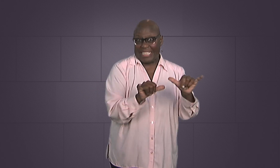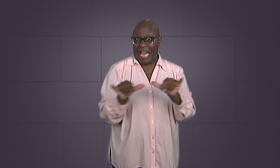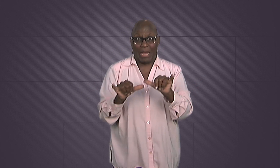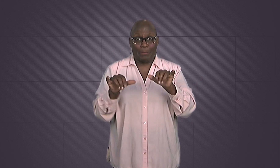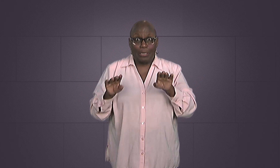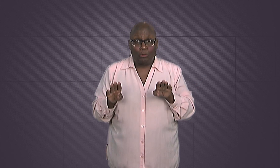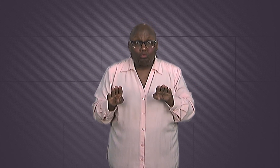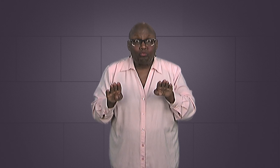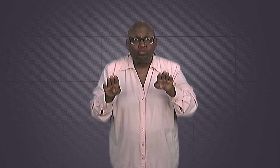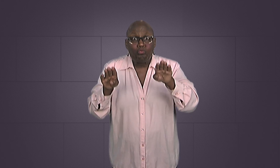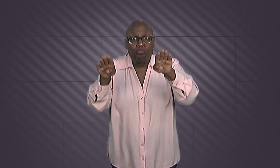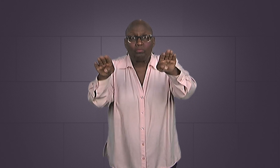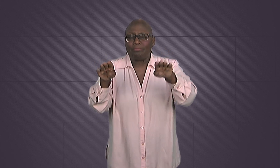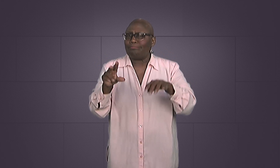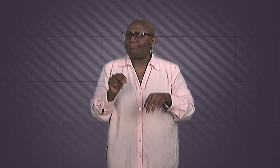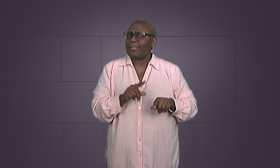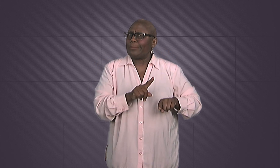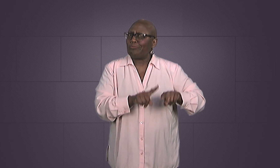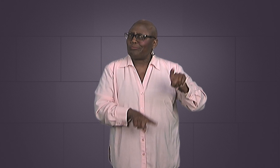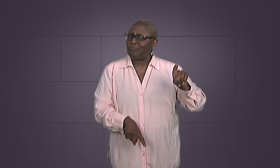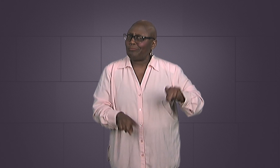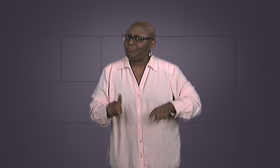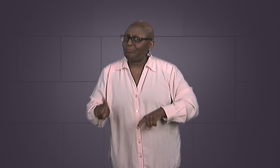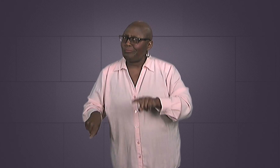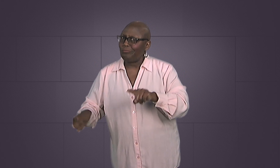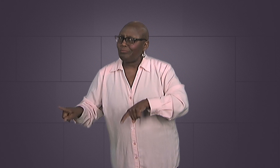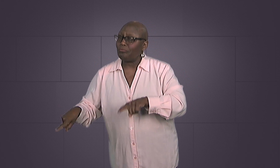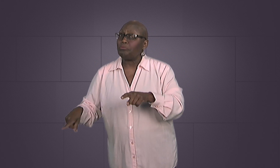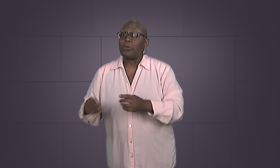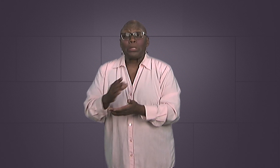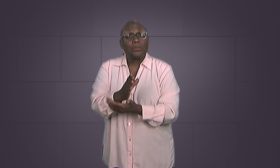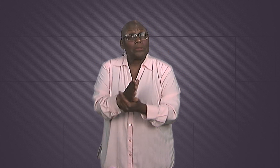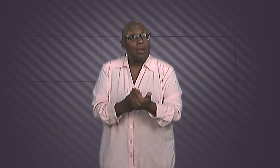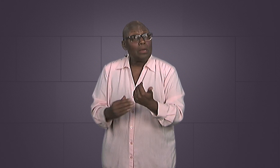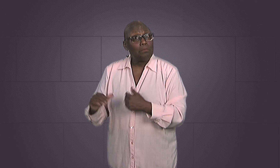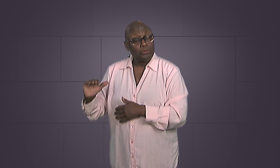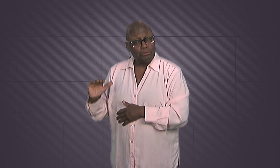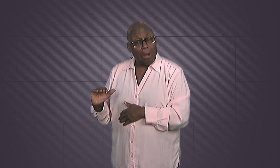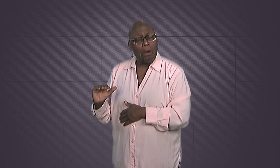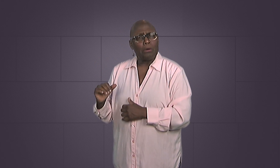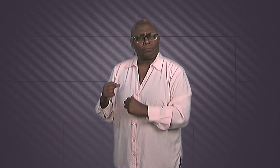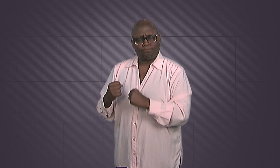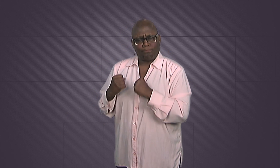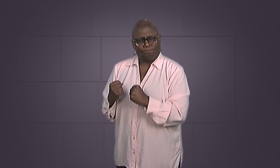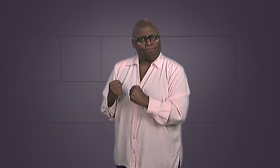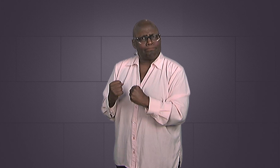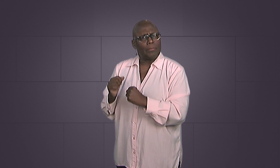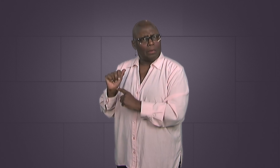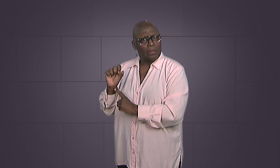Some children may be dominant in ASL,